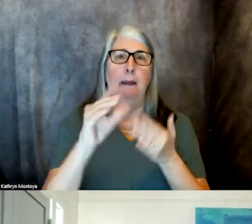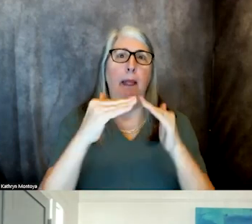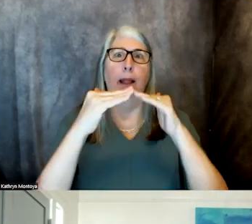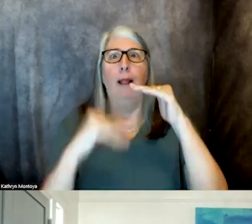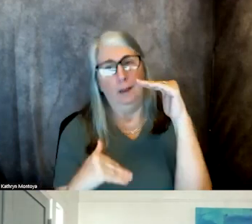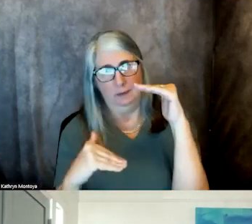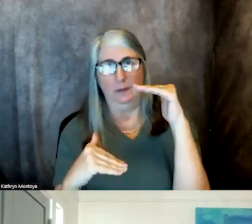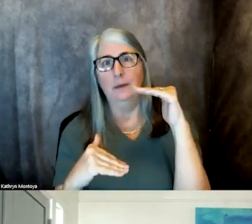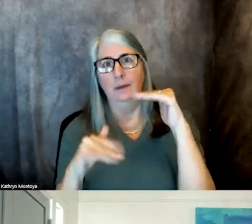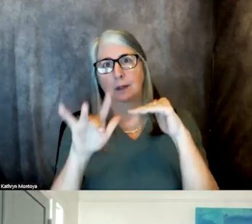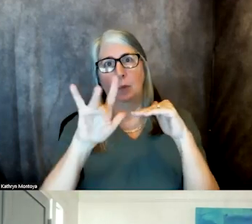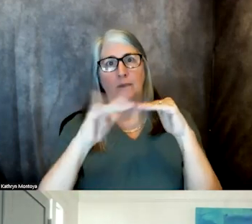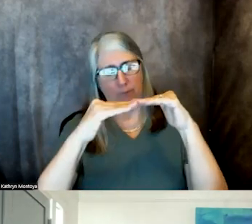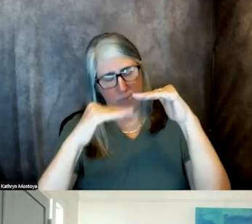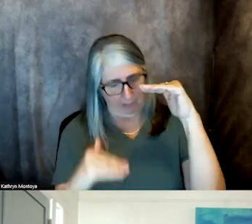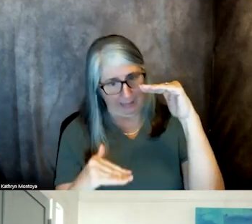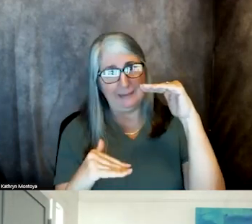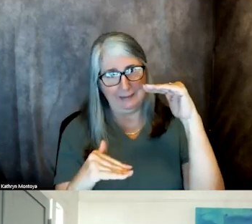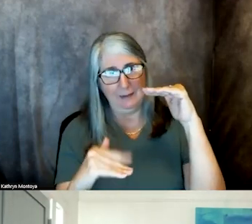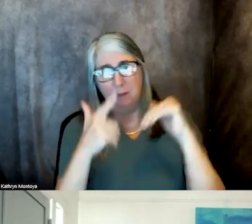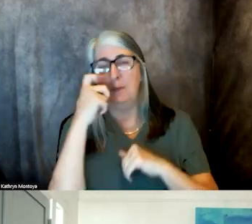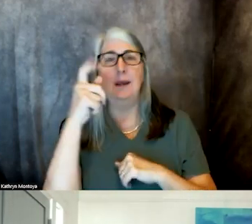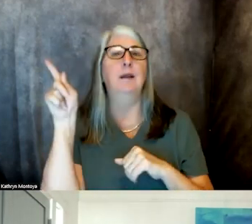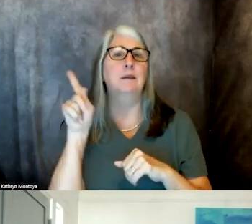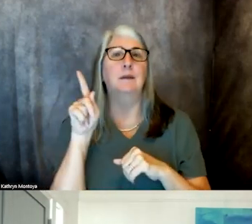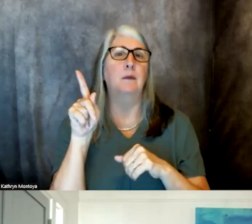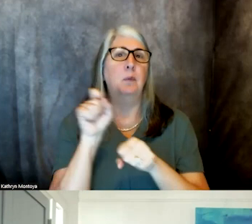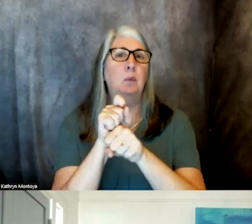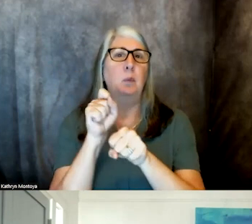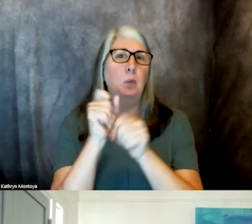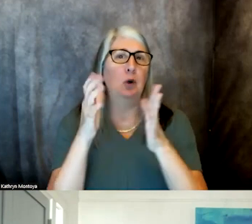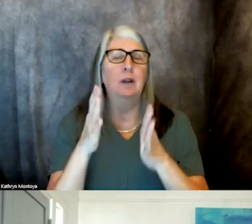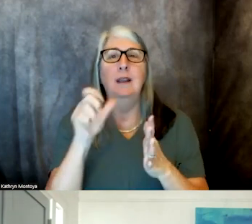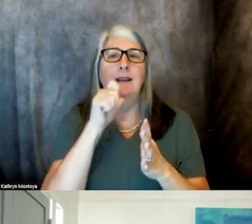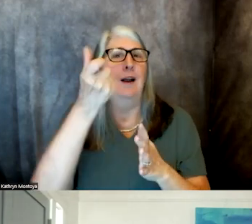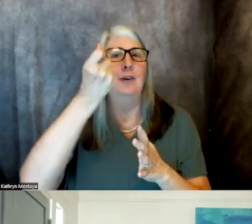DUE TO NOT UNDERSTANDING WHAT GOES INTO THE ROLE. >> THANK YOU SO MUCH,